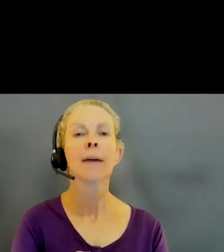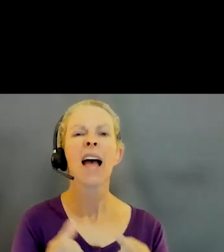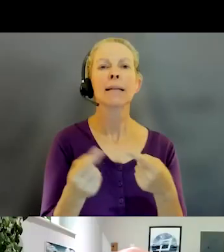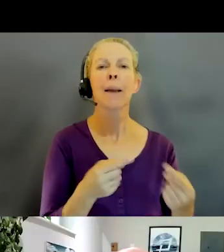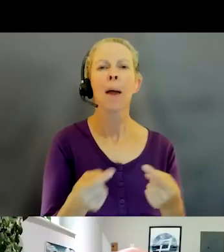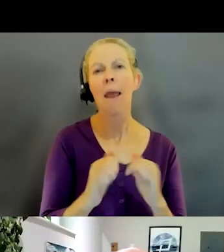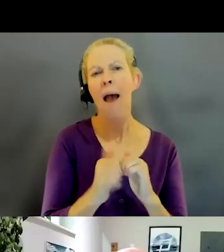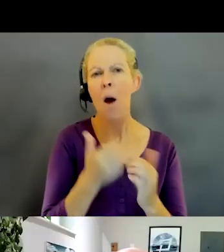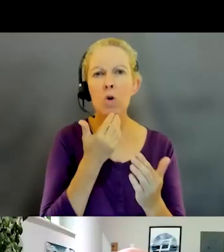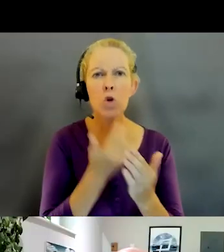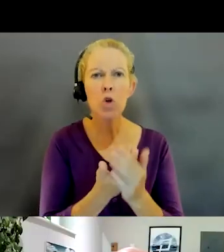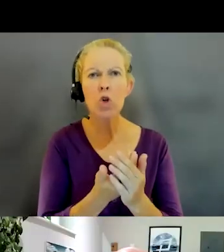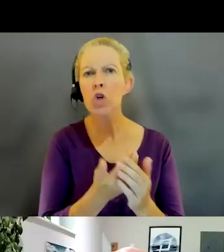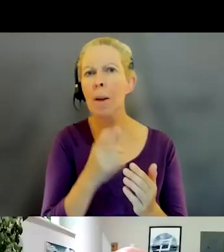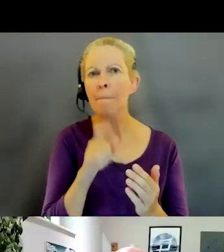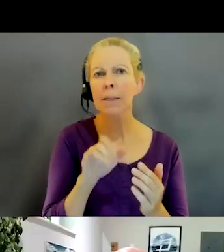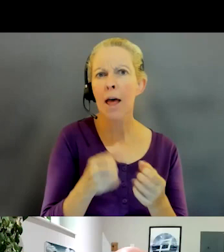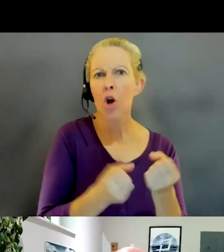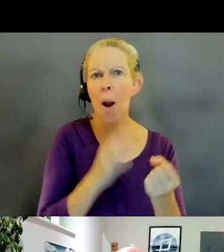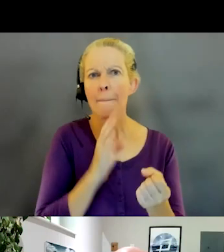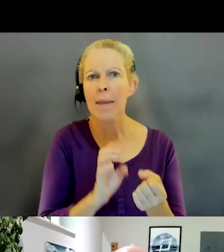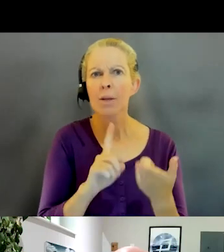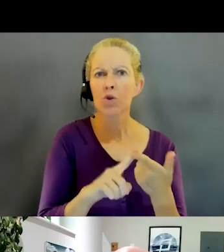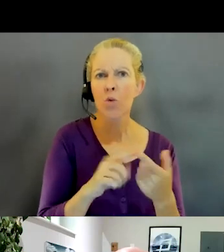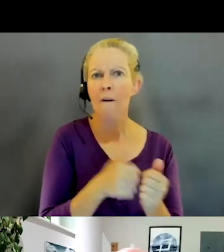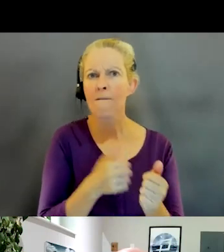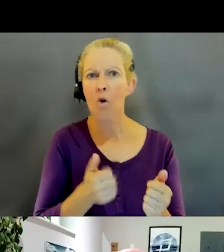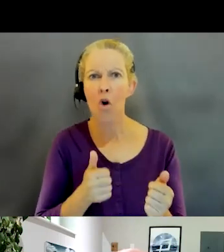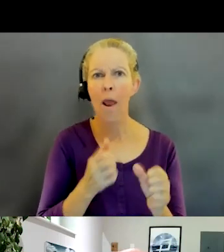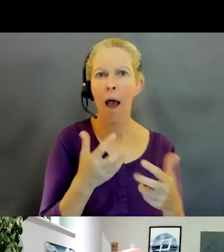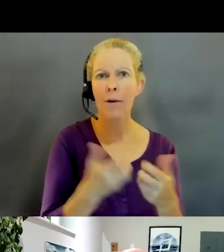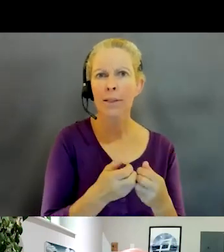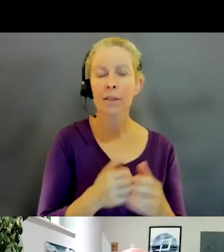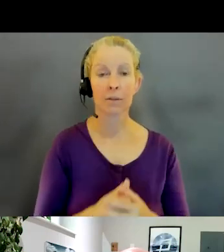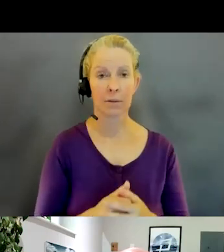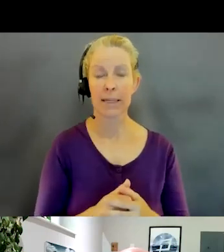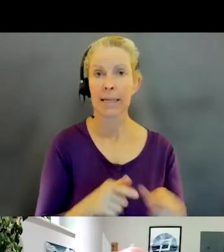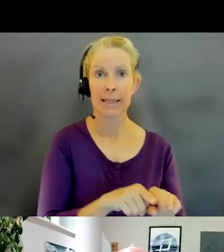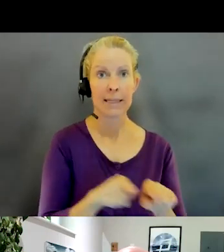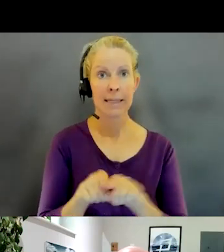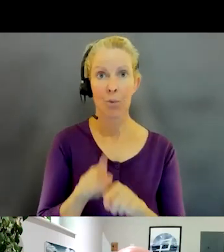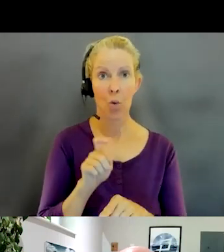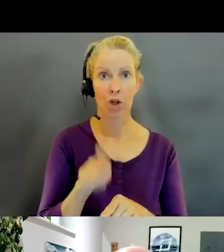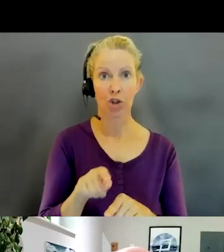before they cause accidents. The same question applied to accessibility. In your opinion,